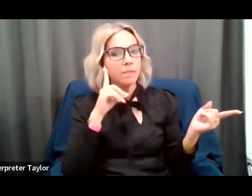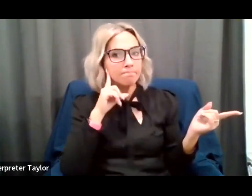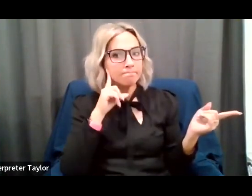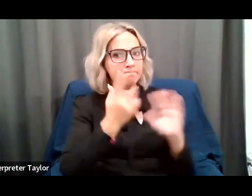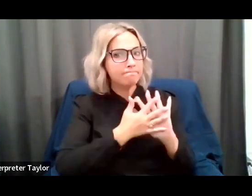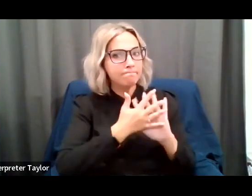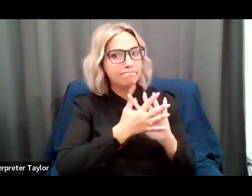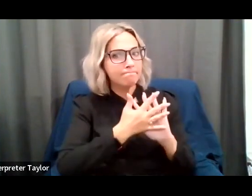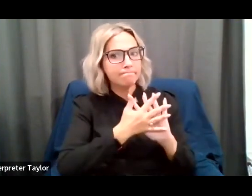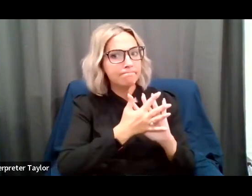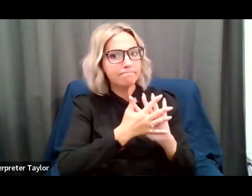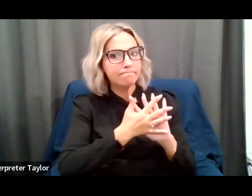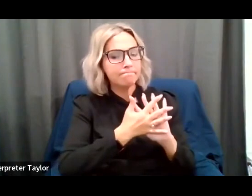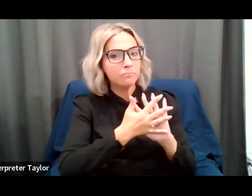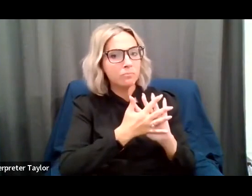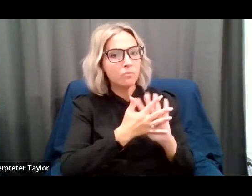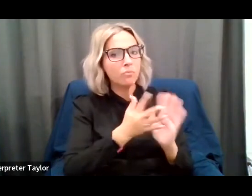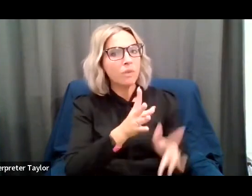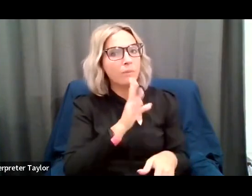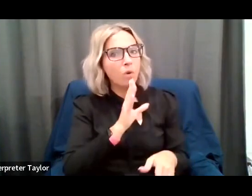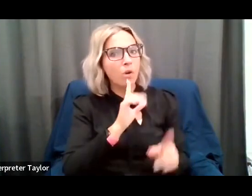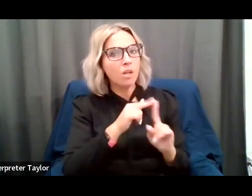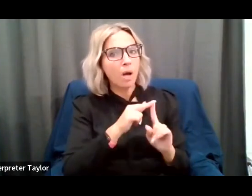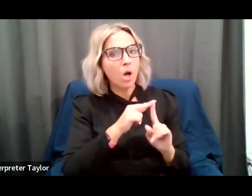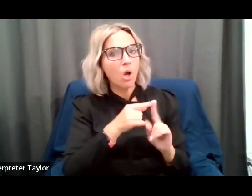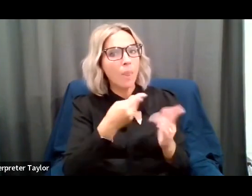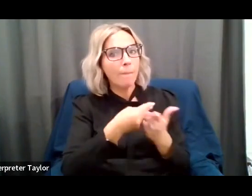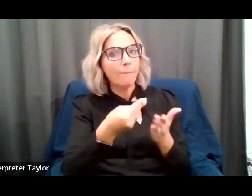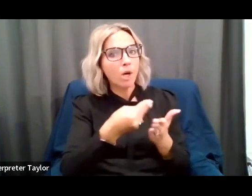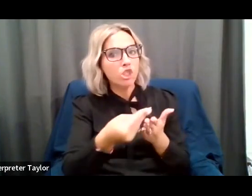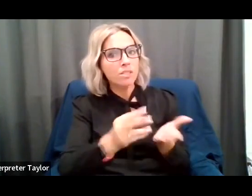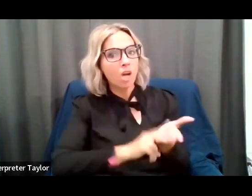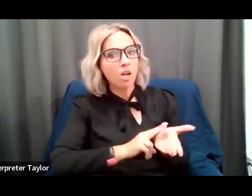I'm talking about the purchase contract.